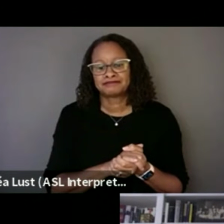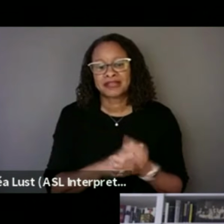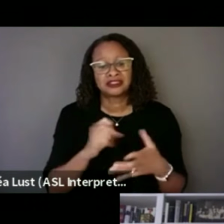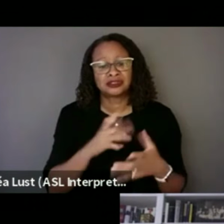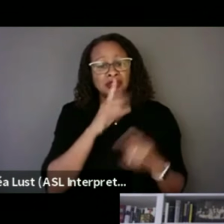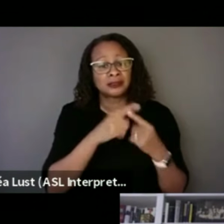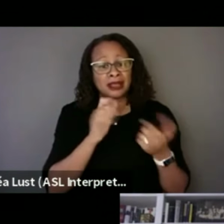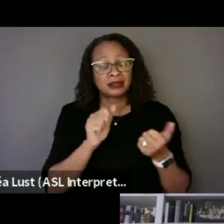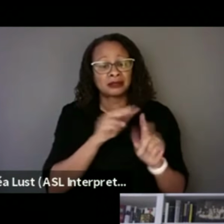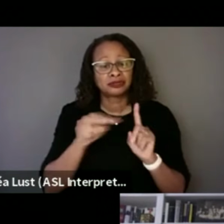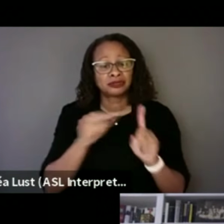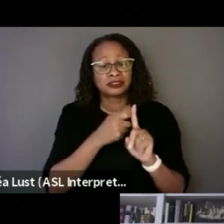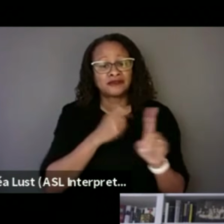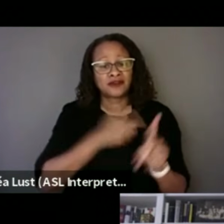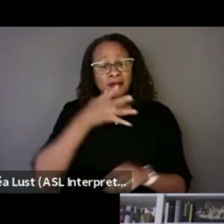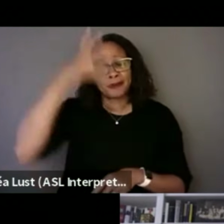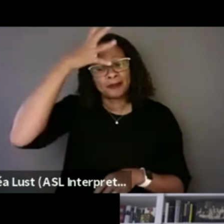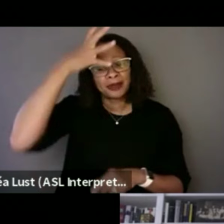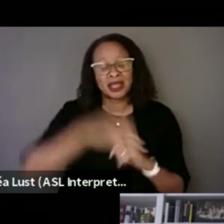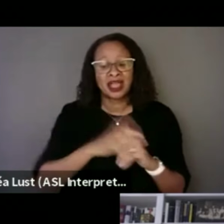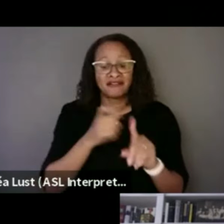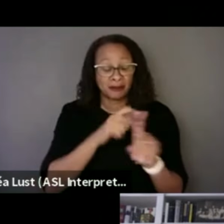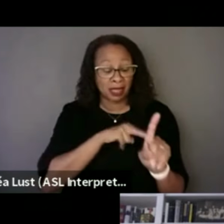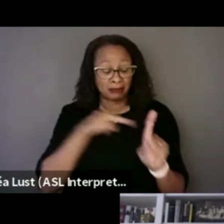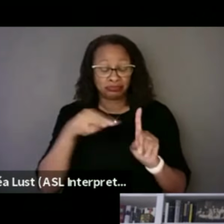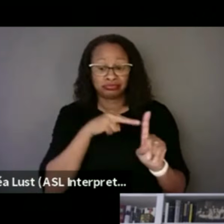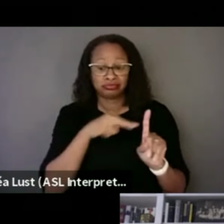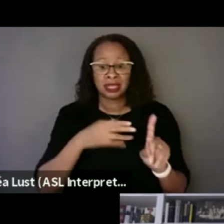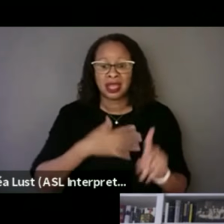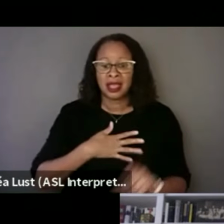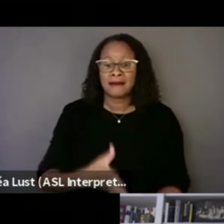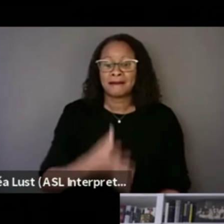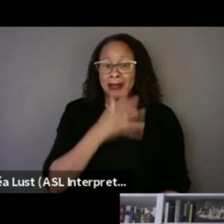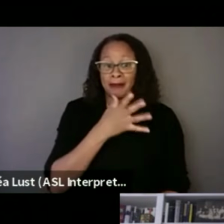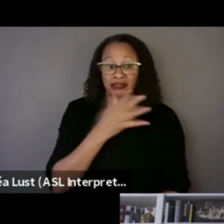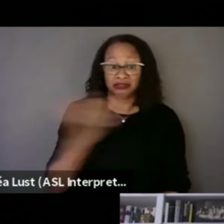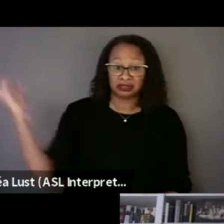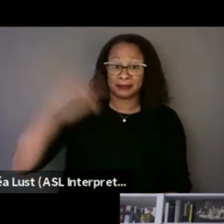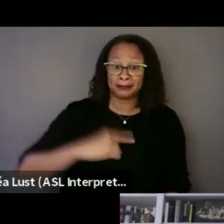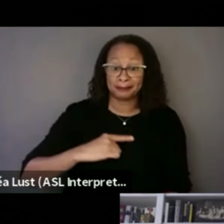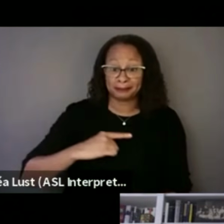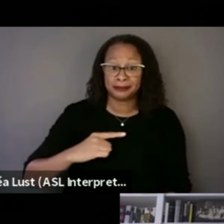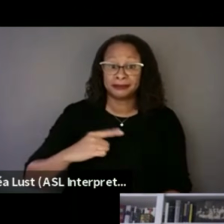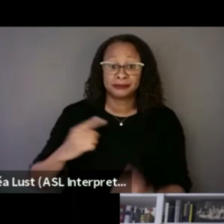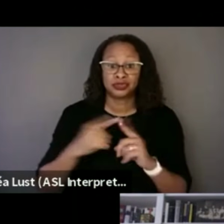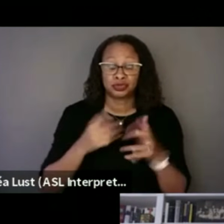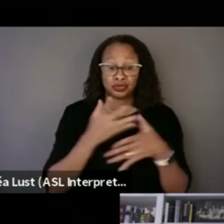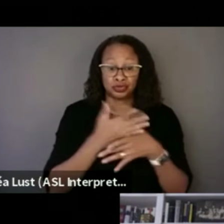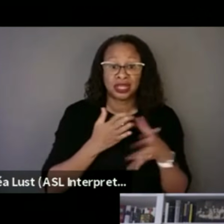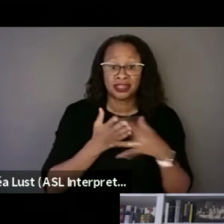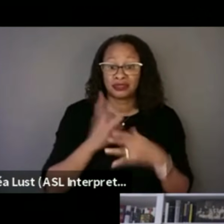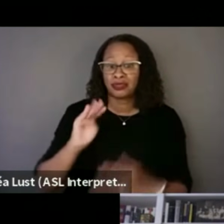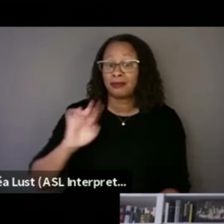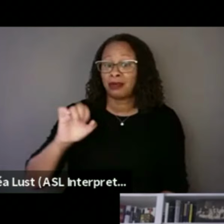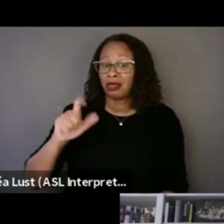And from this point of view, okay. My mother is on the way to Germany through the Balkan road and all those stuff.